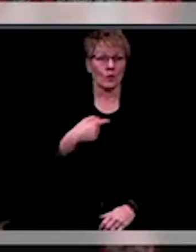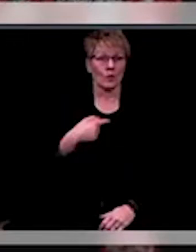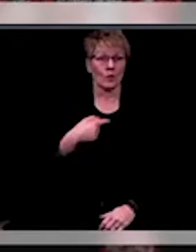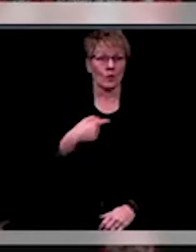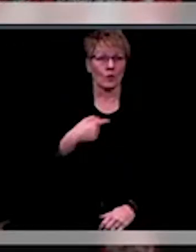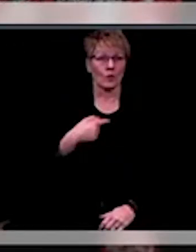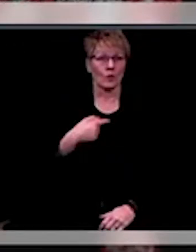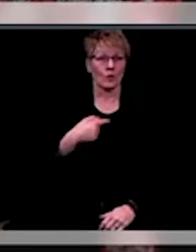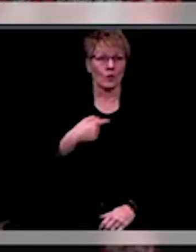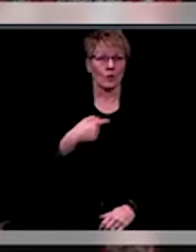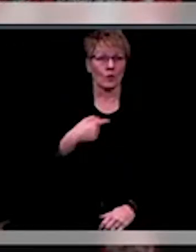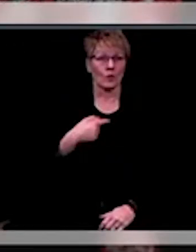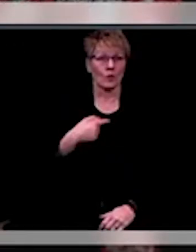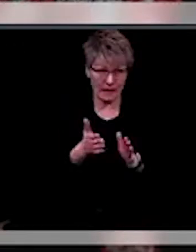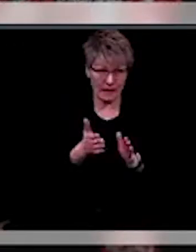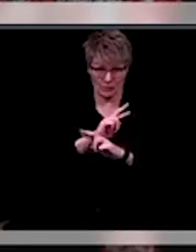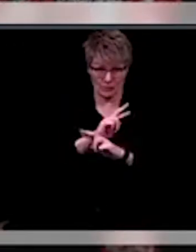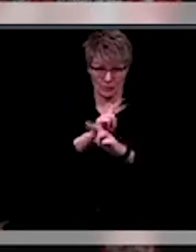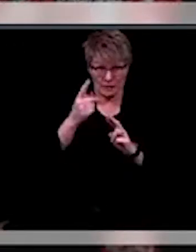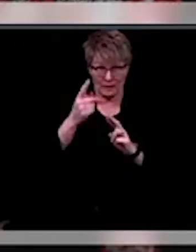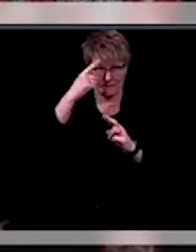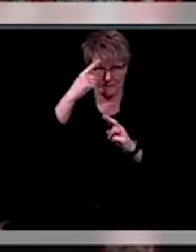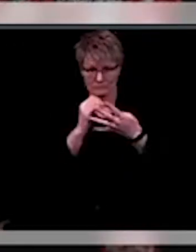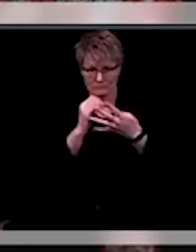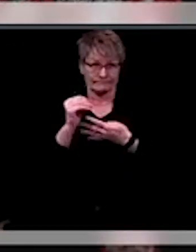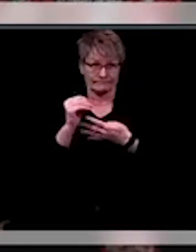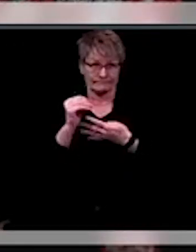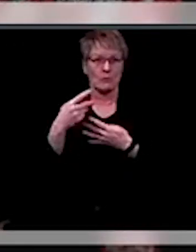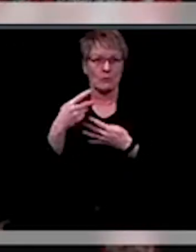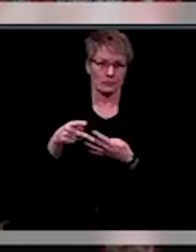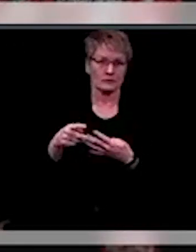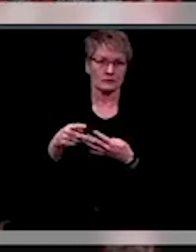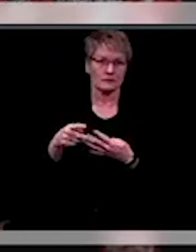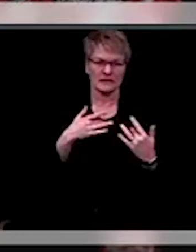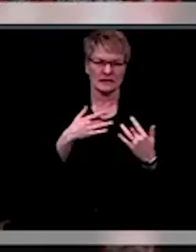to Saturday. Generally, it's when the tier is moved on Tuesday and that puts us into